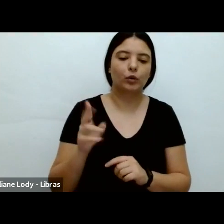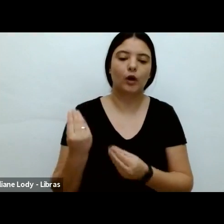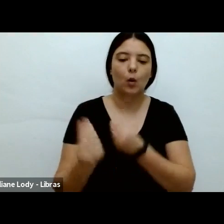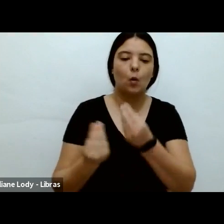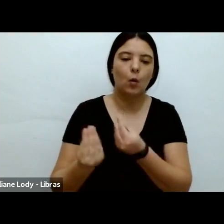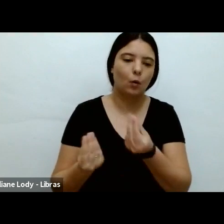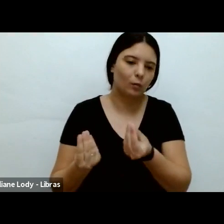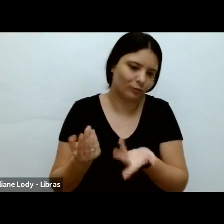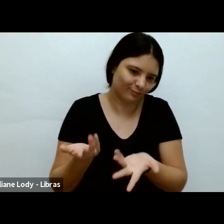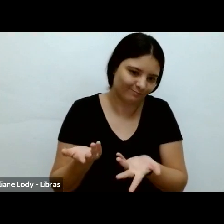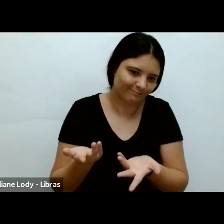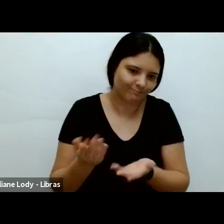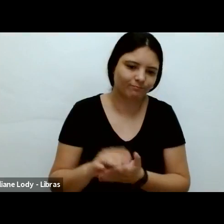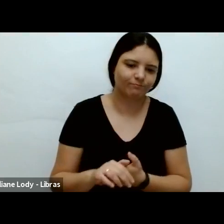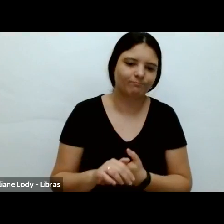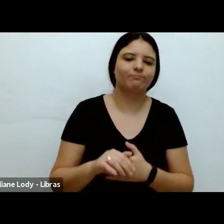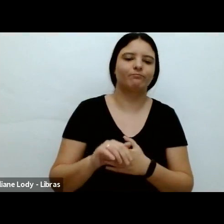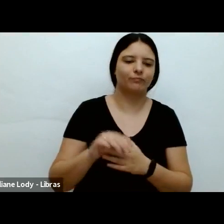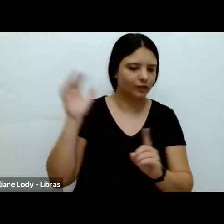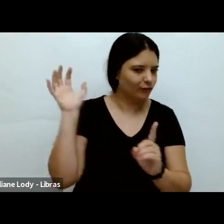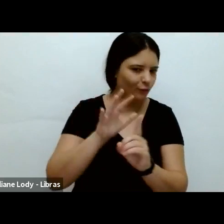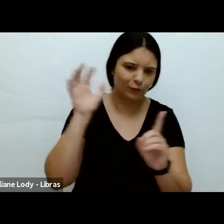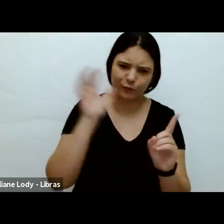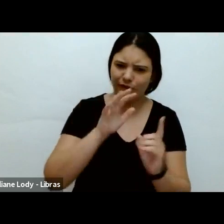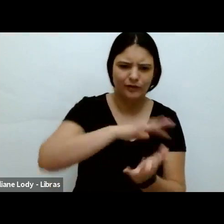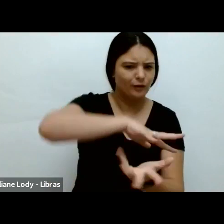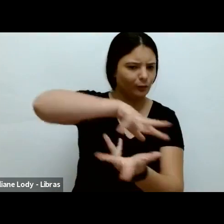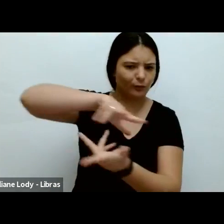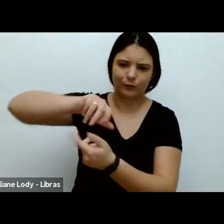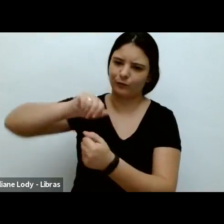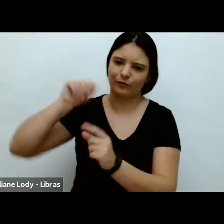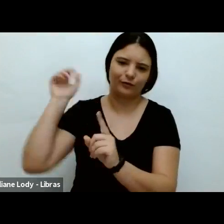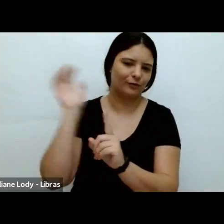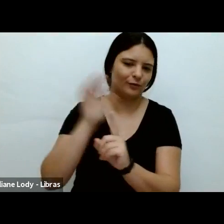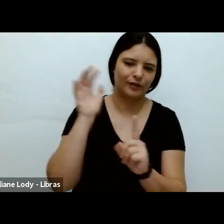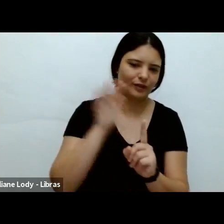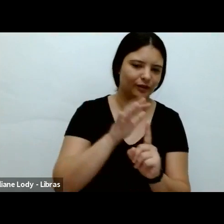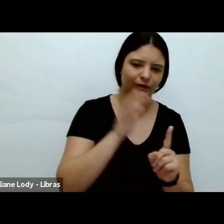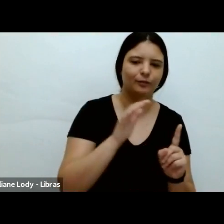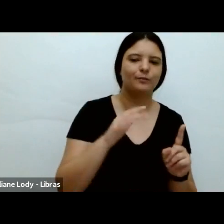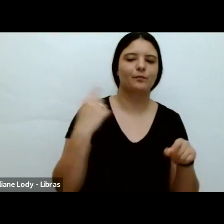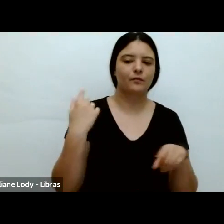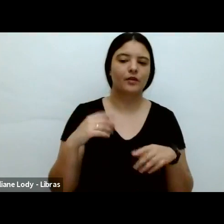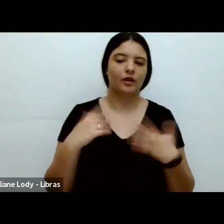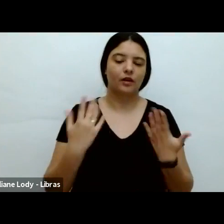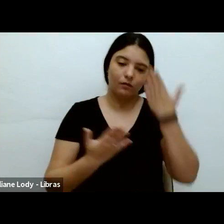device. So I think some. mehow that the global so